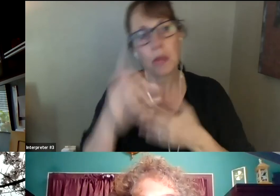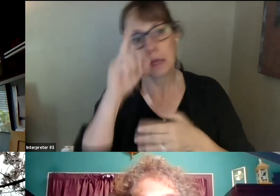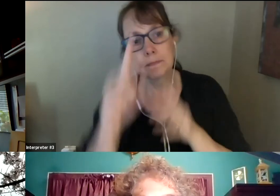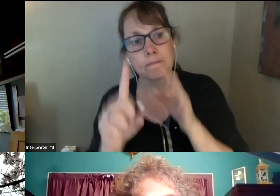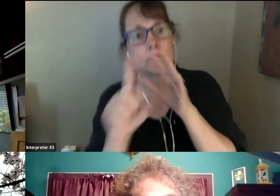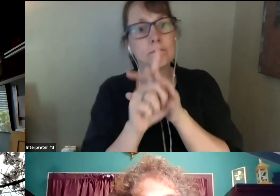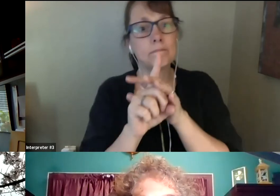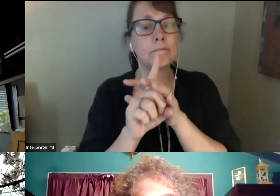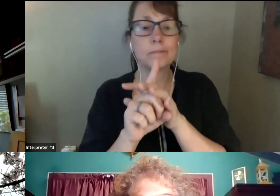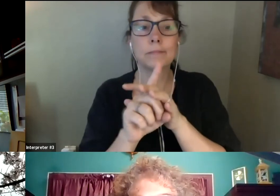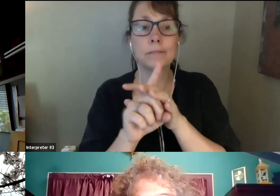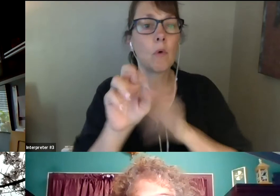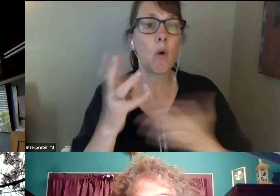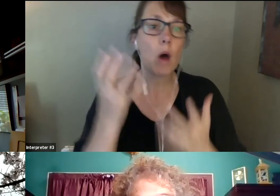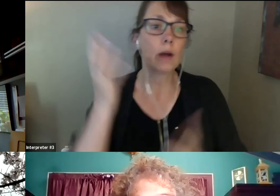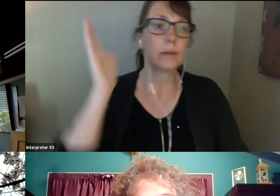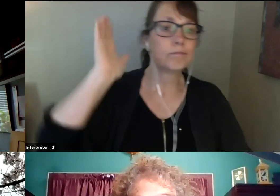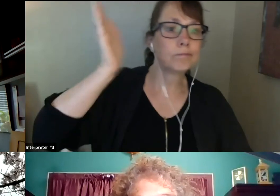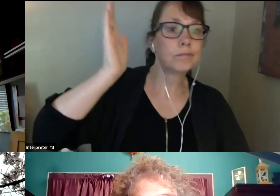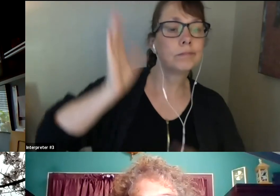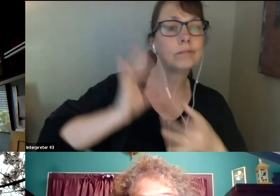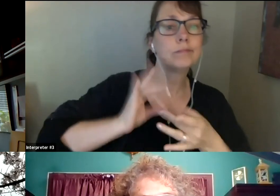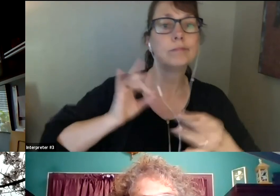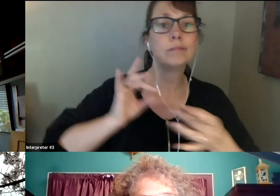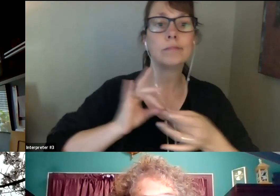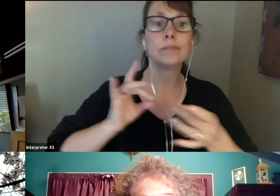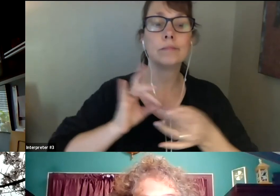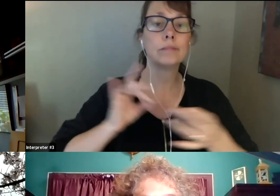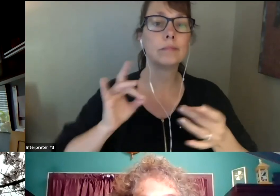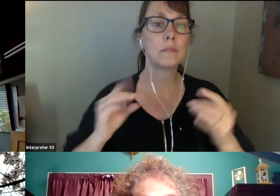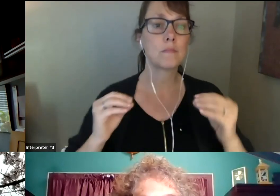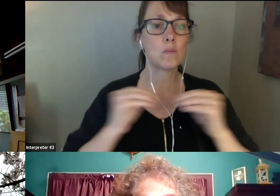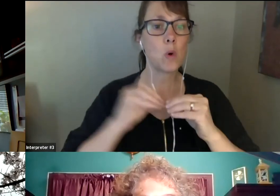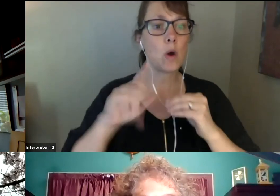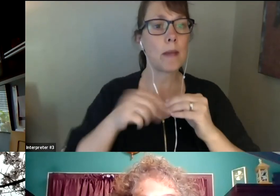to speak further about any of the talks that were presented today, please feel free to